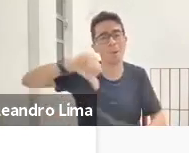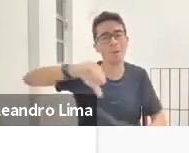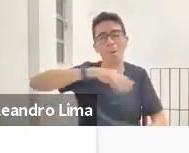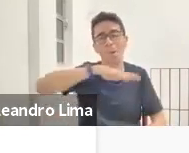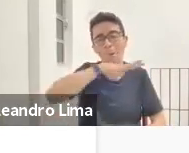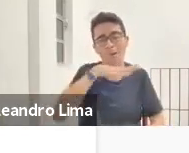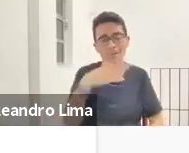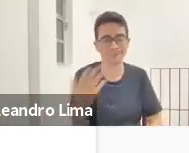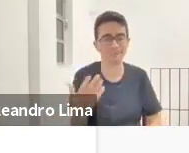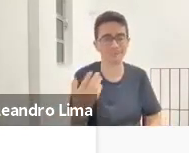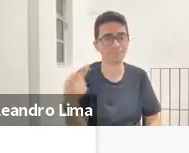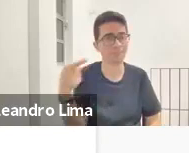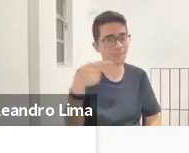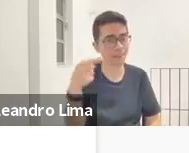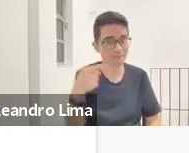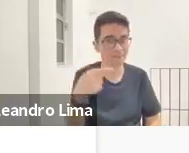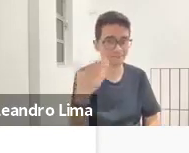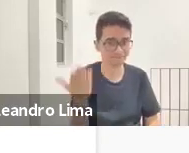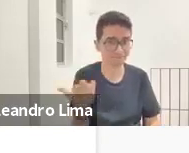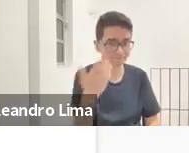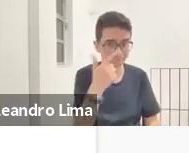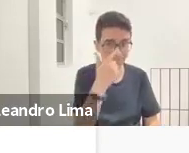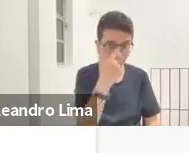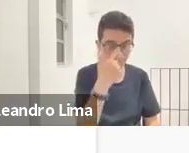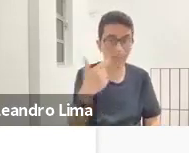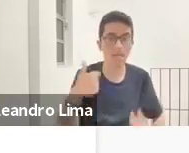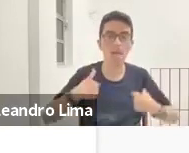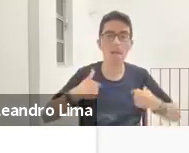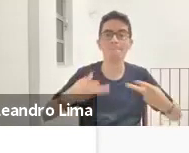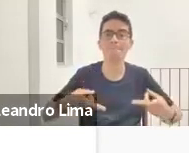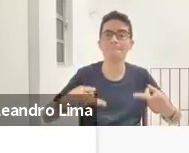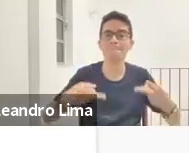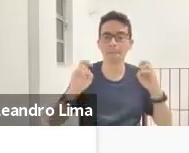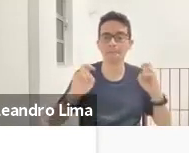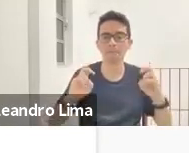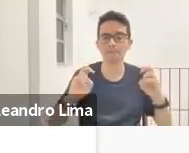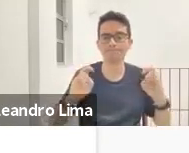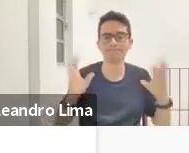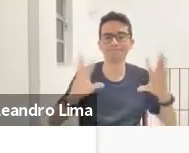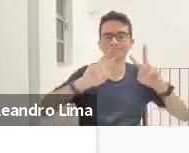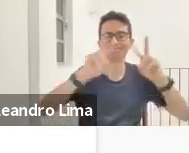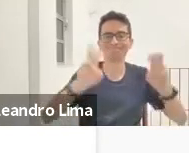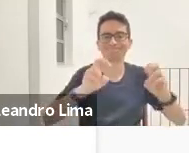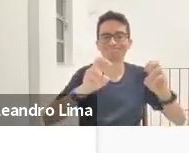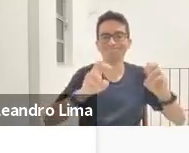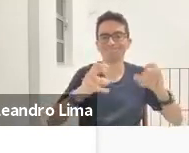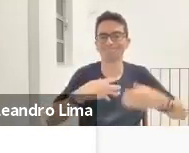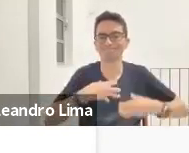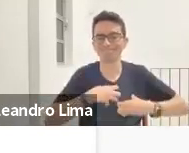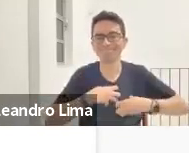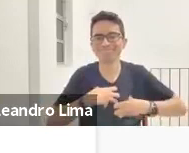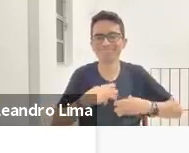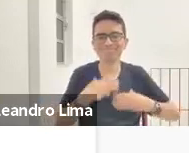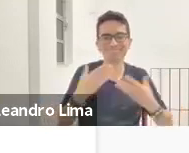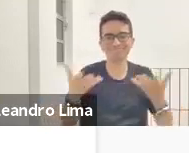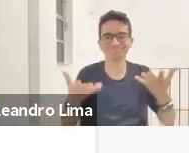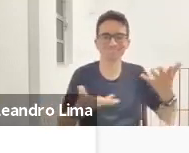And in my view is there And in my view is there that I would And in my view is there that I would, I would characterize them perhaps more politically then.